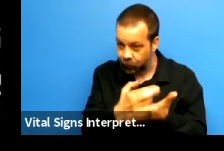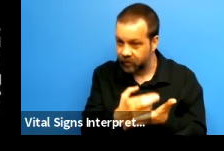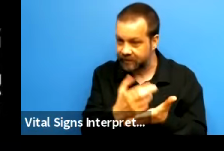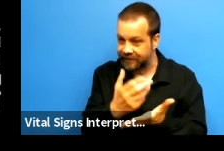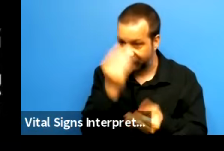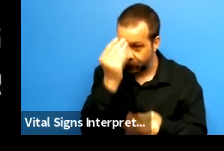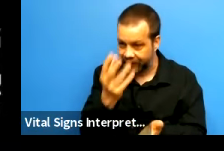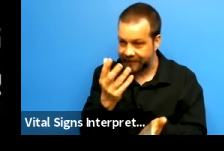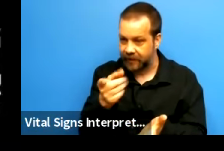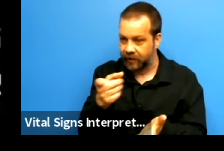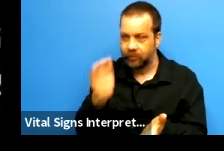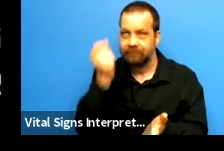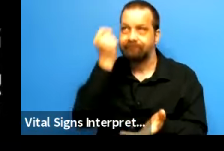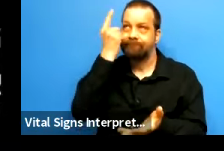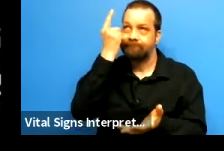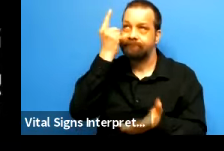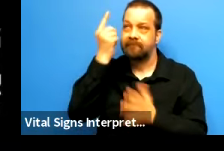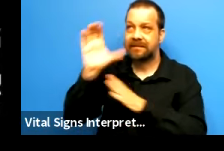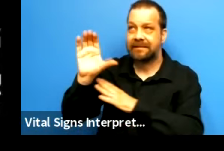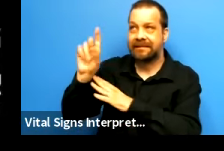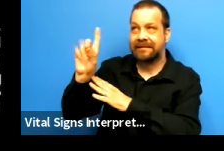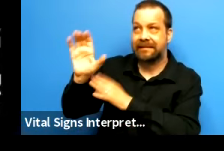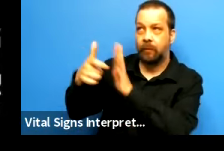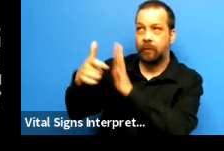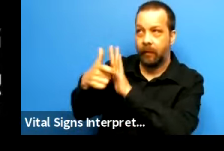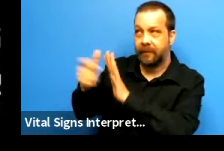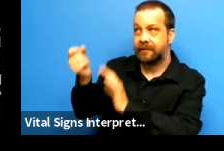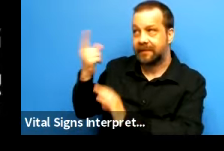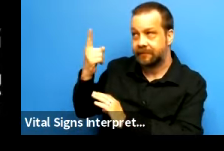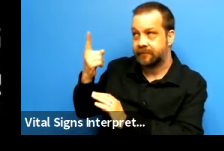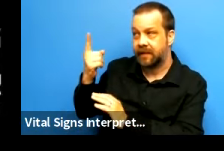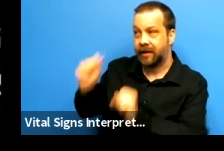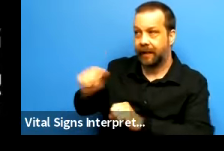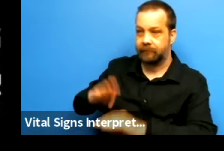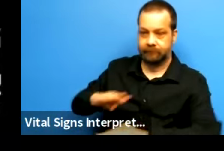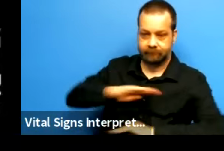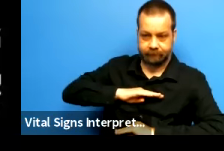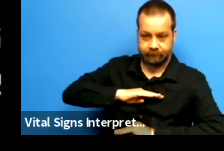you understand it so you're able to help us educate others out in the community